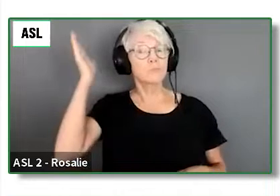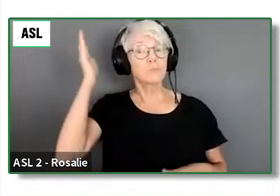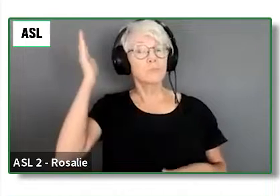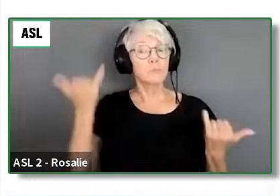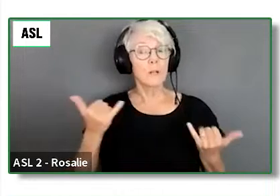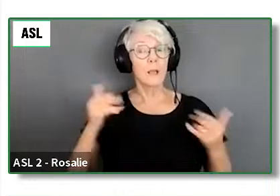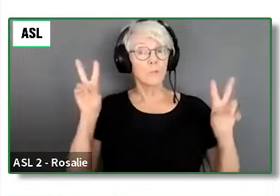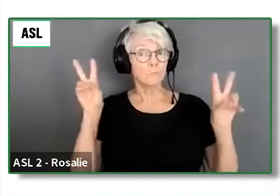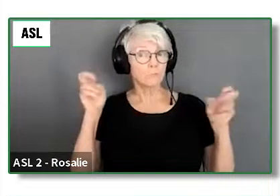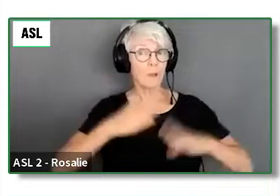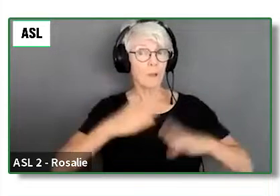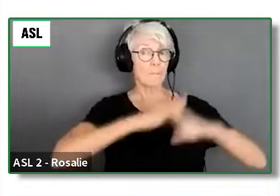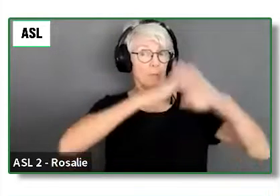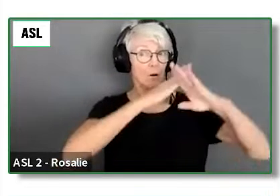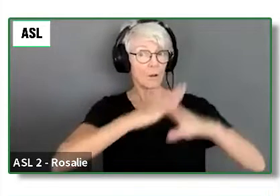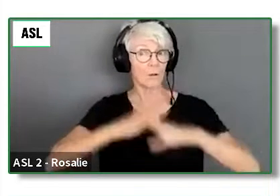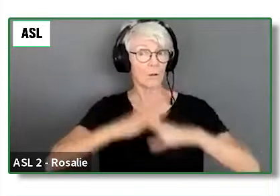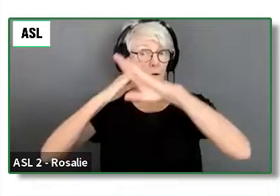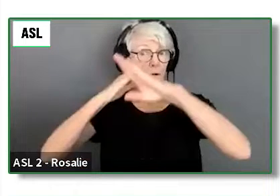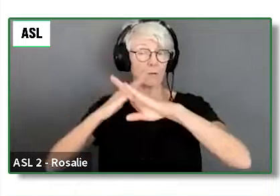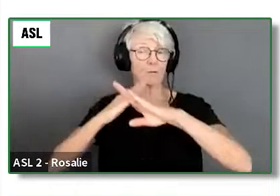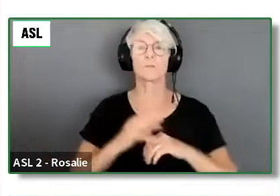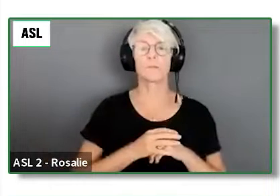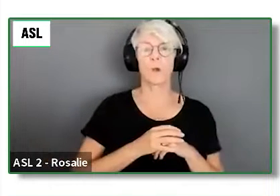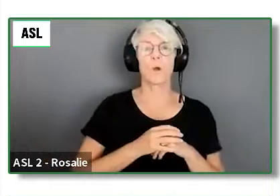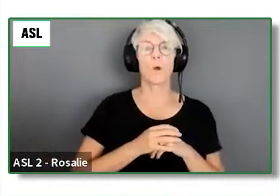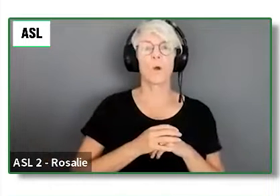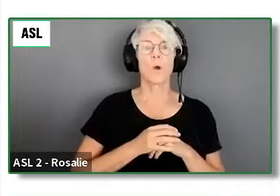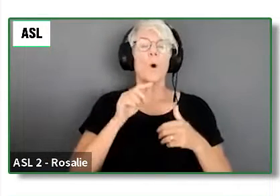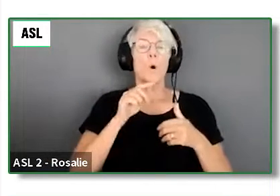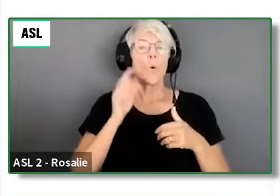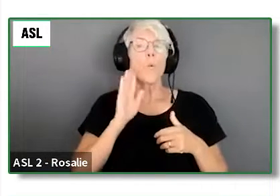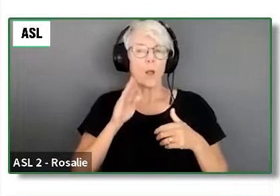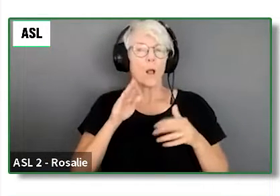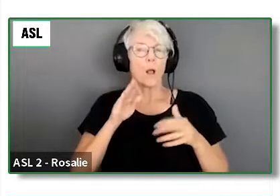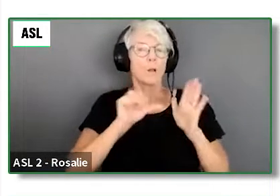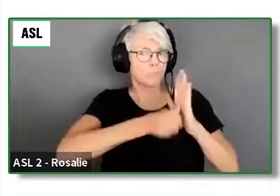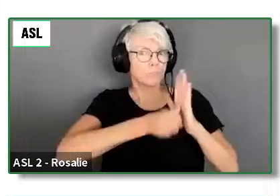in addition to highlighting some of the biggest barriers as we see them we also